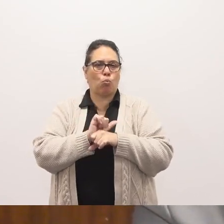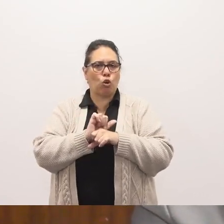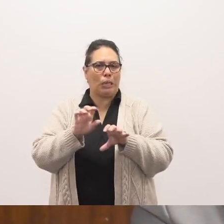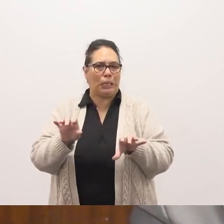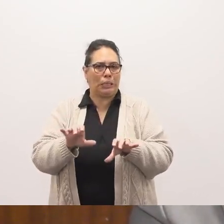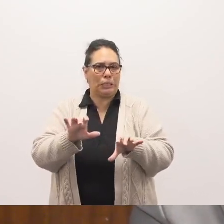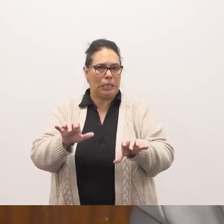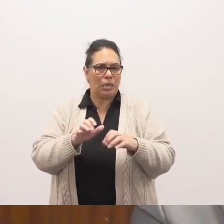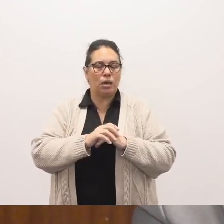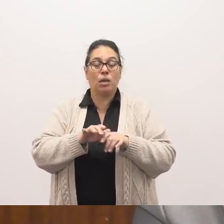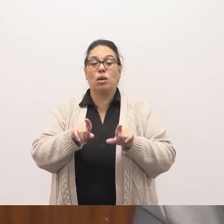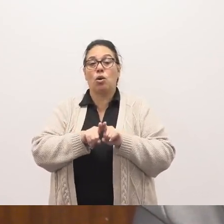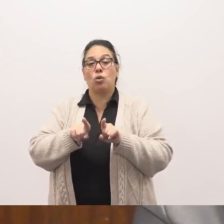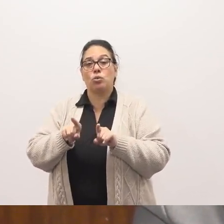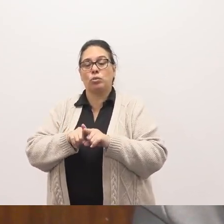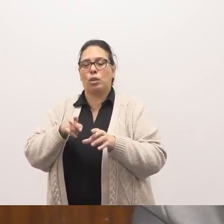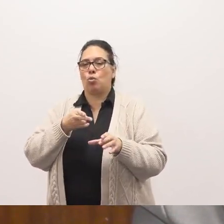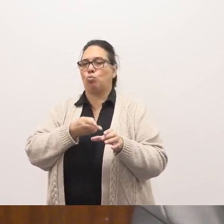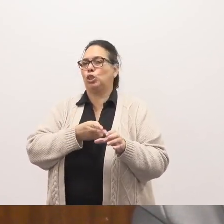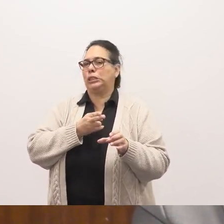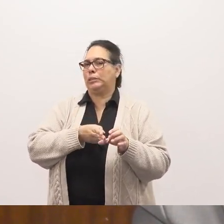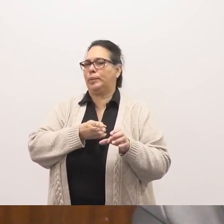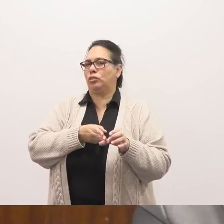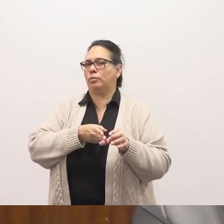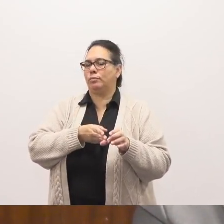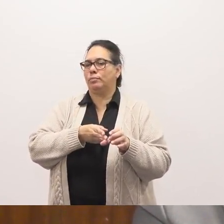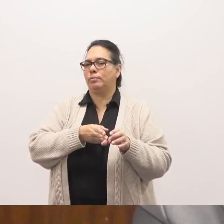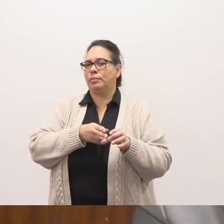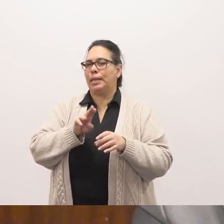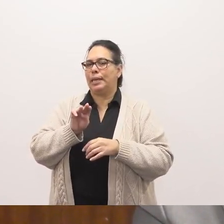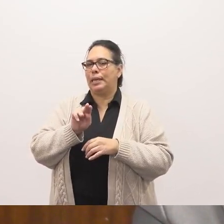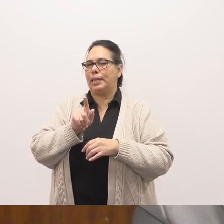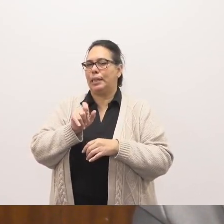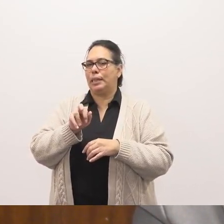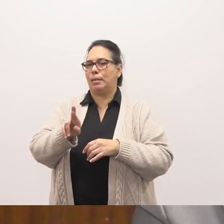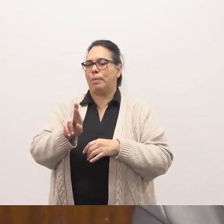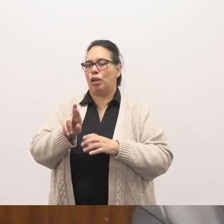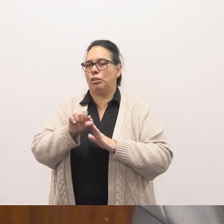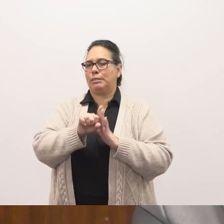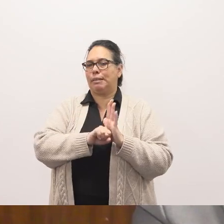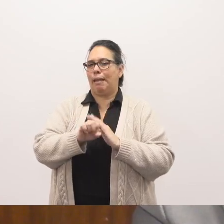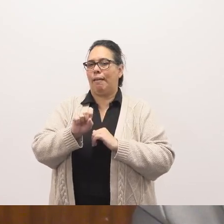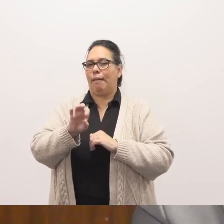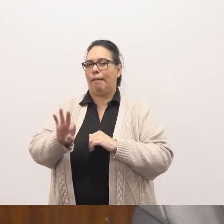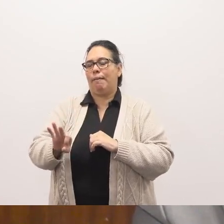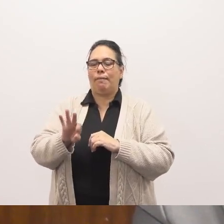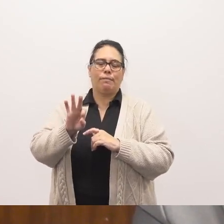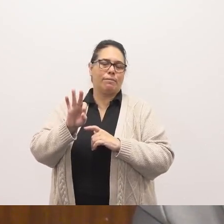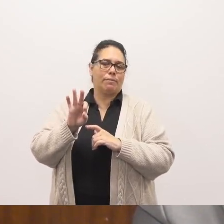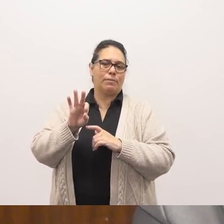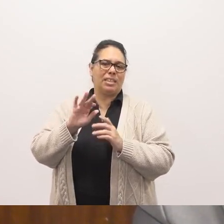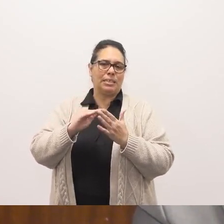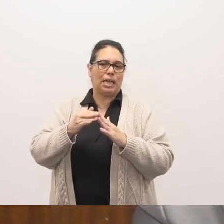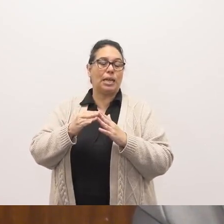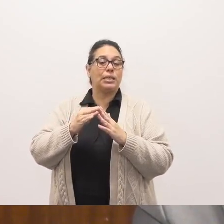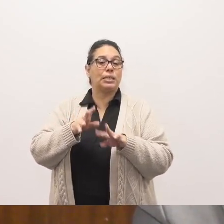and also the participation in the Mayor State of the City. It's an important opportunity for residents to learn